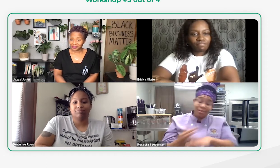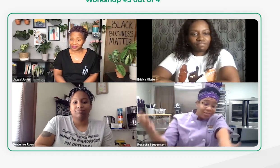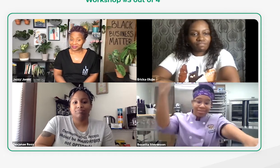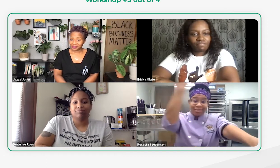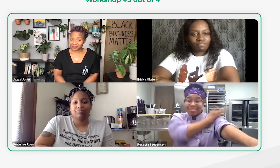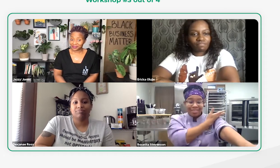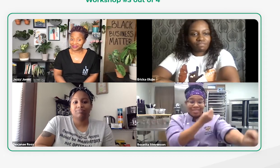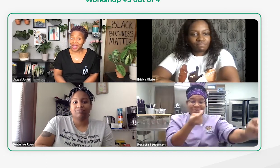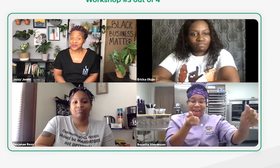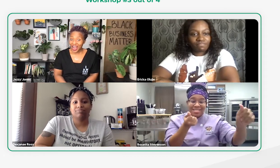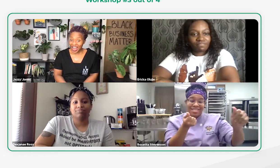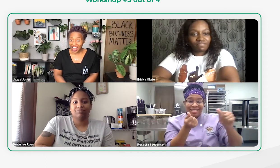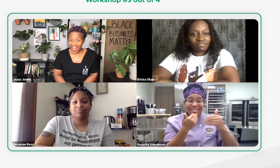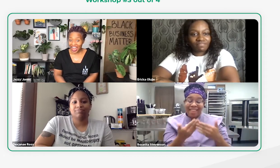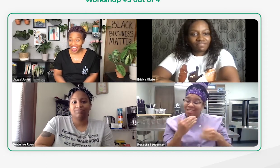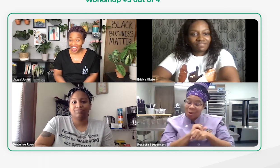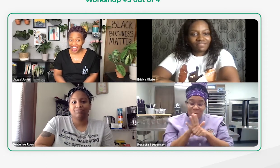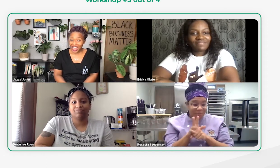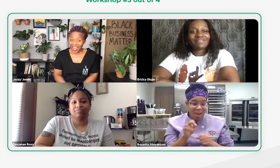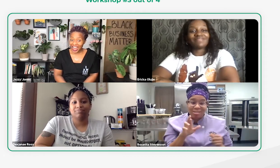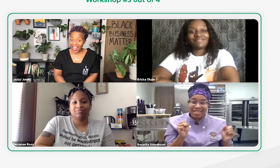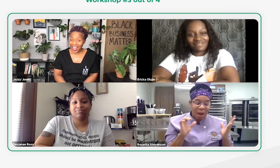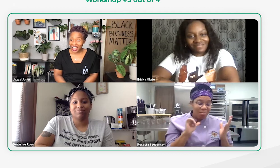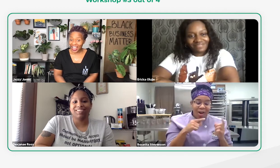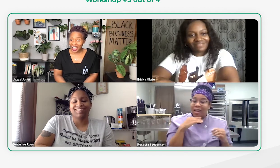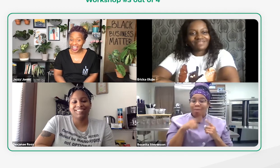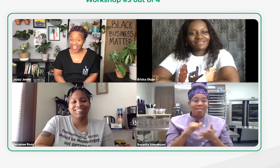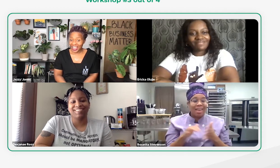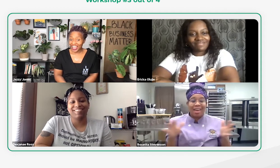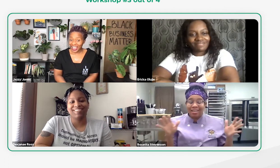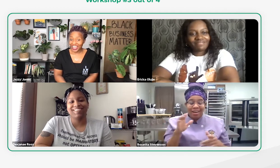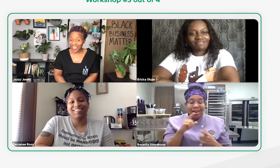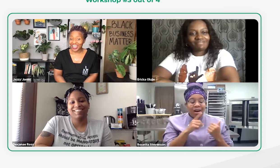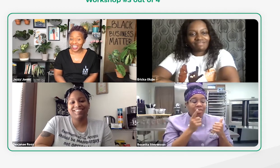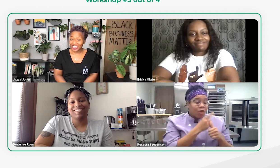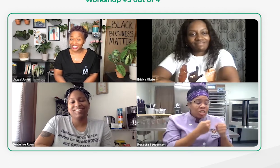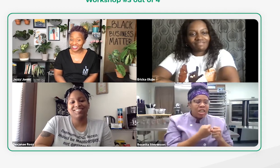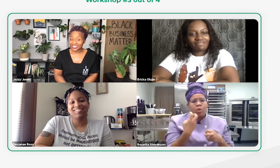To be honest with you my business was booming. Thank you for the pandemic. I can't lie about